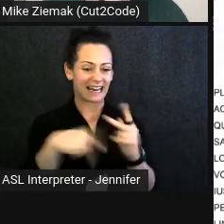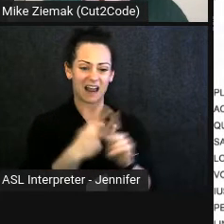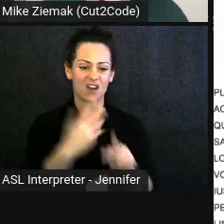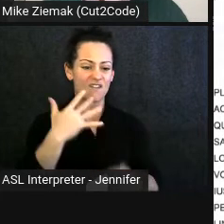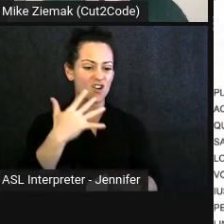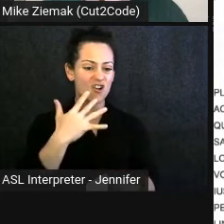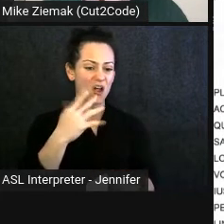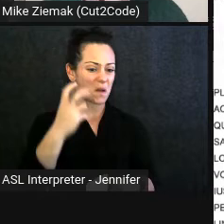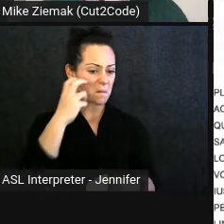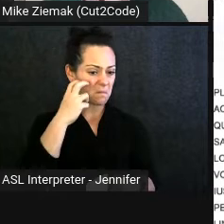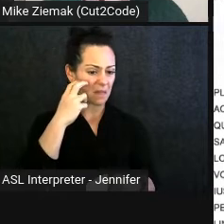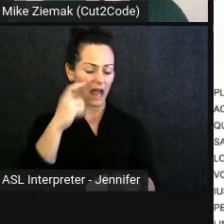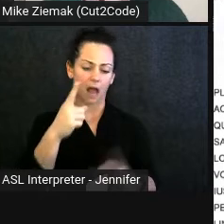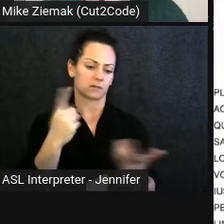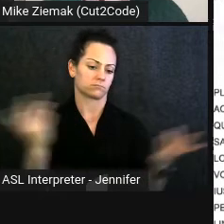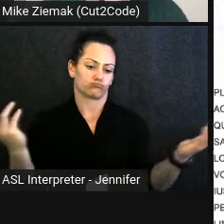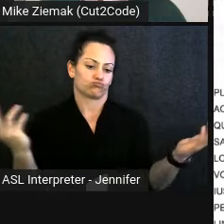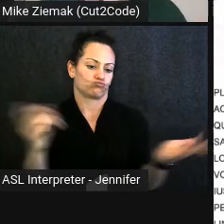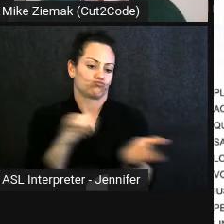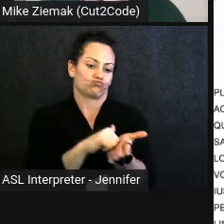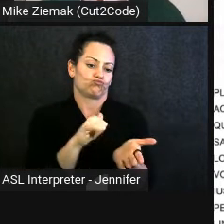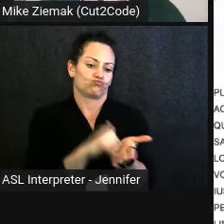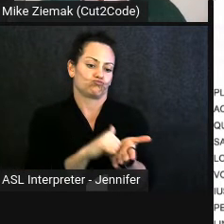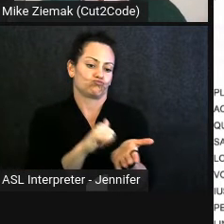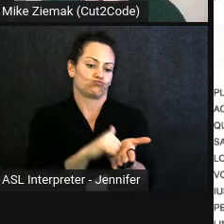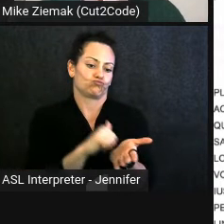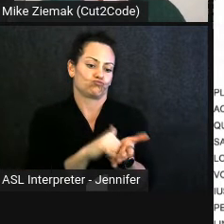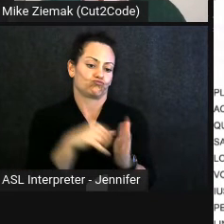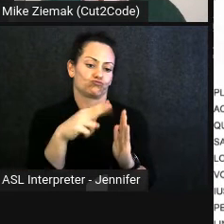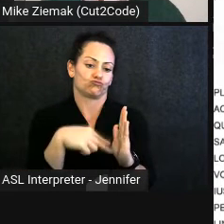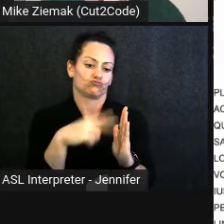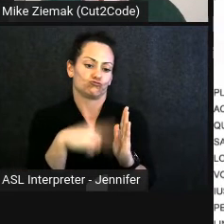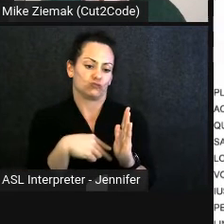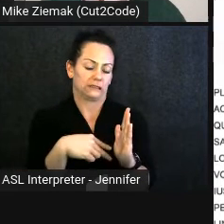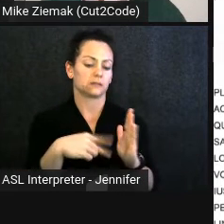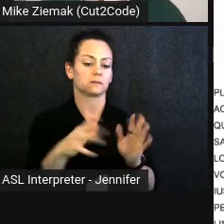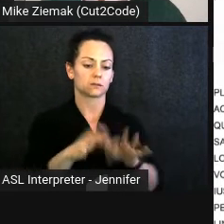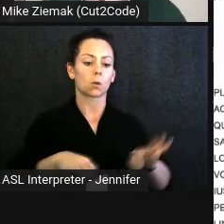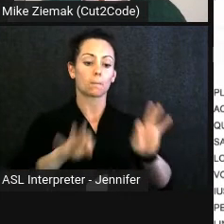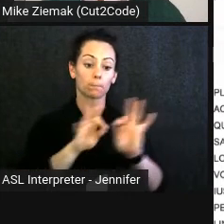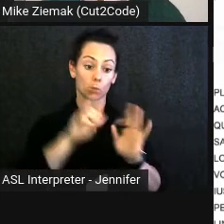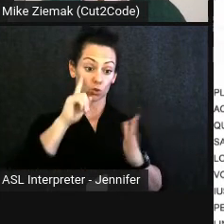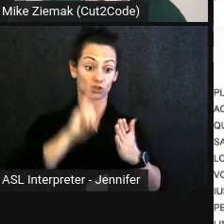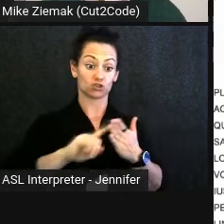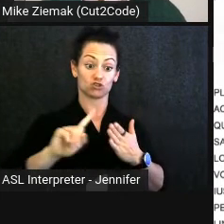This is why a color contrast checker is an absolute must before we add any content to our website.